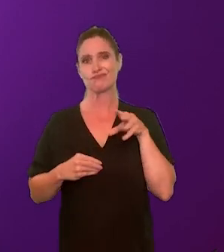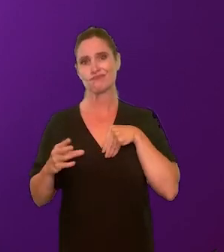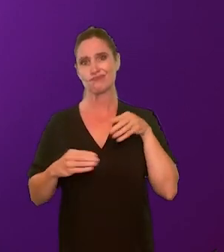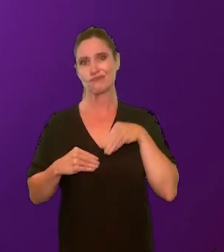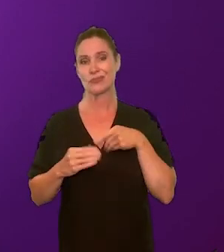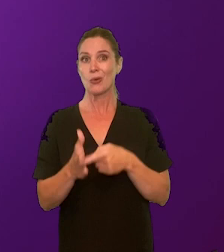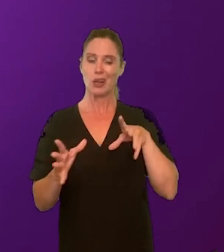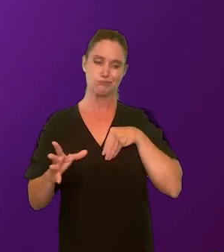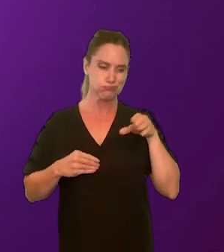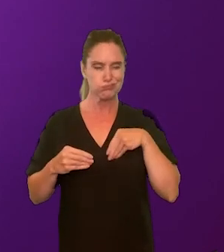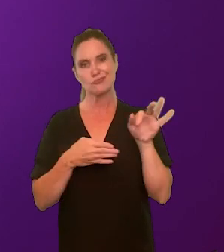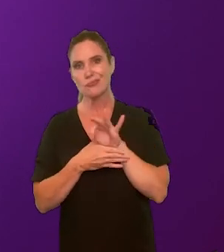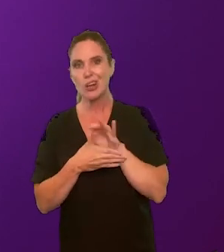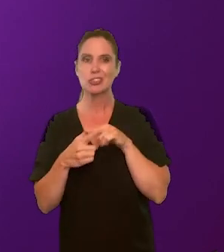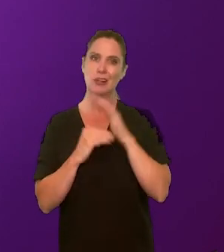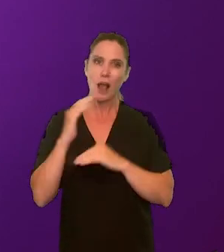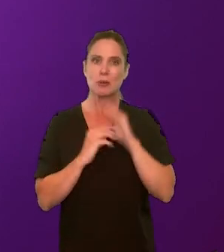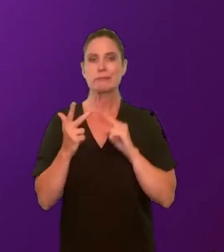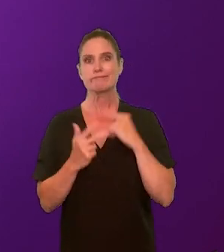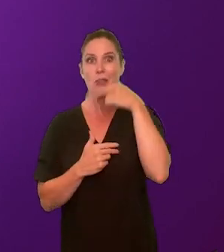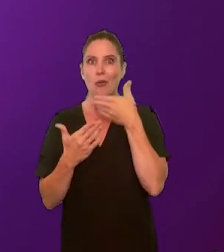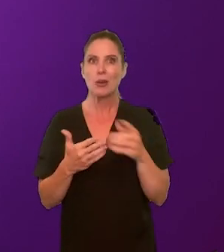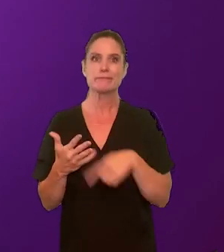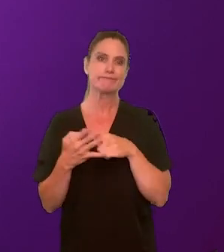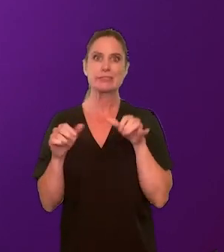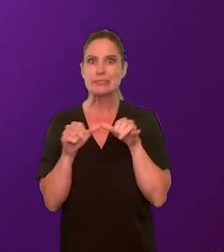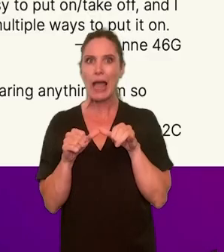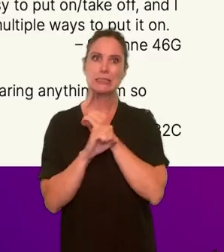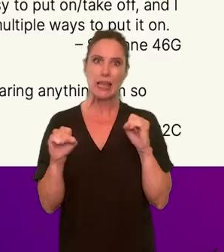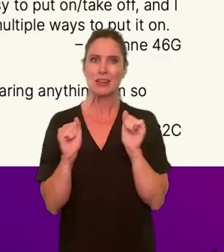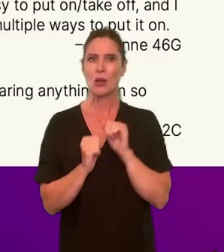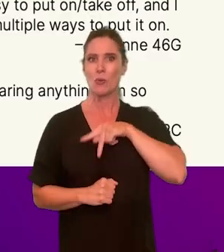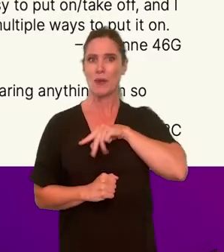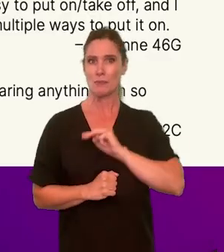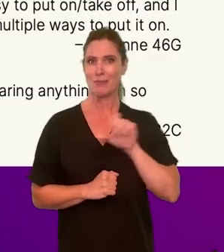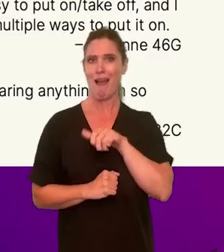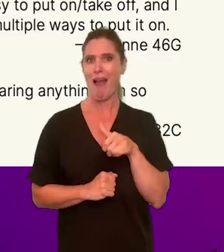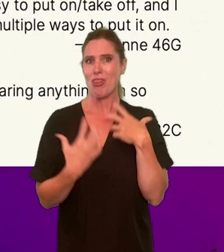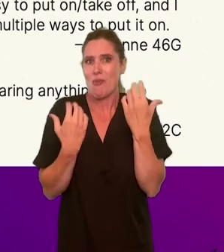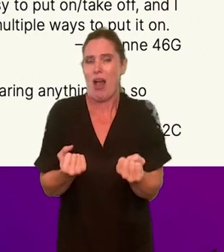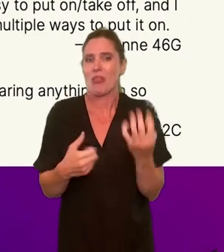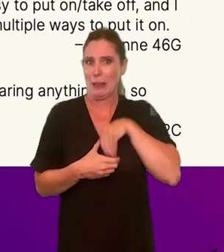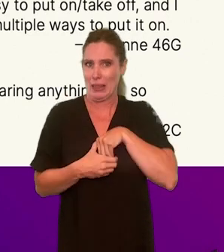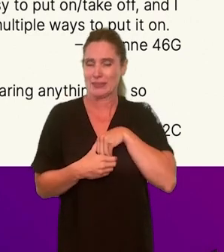attractiveness, sizing, or safety with pacemakers and other health implants. With us, there is no compromise.